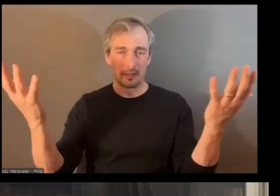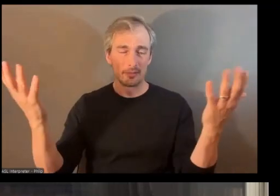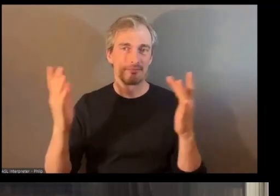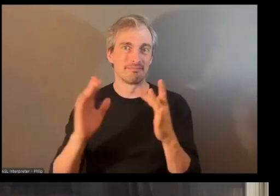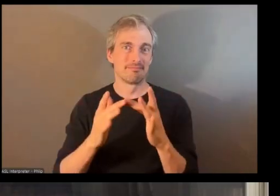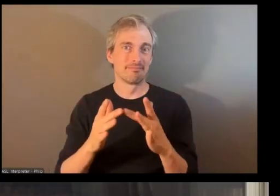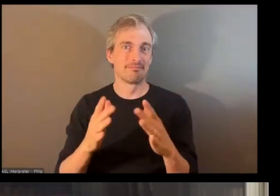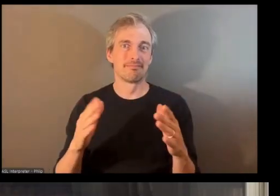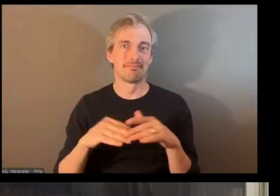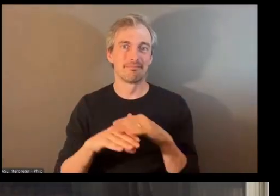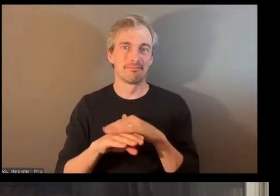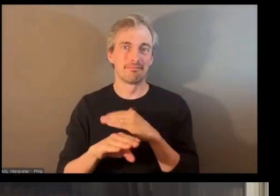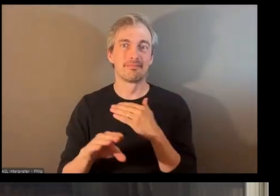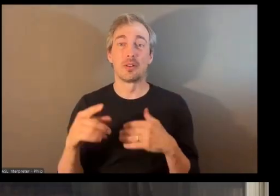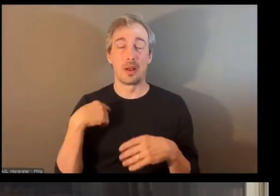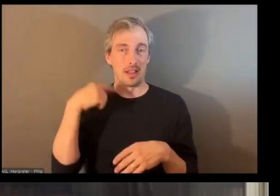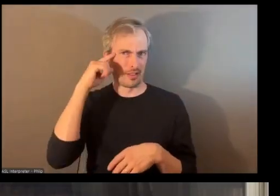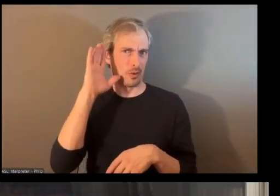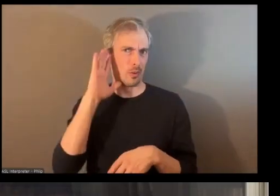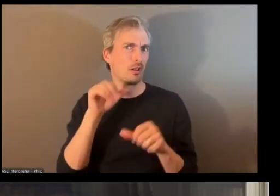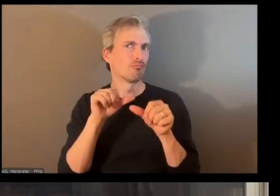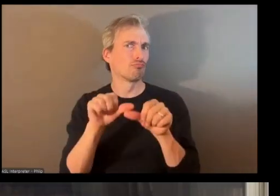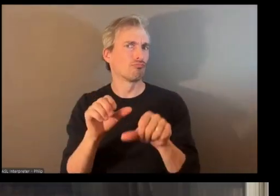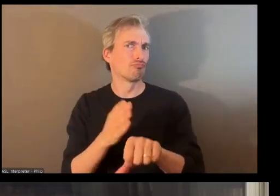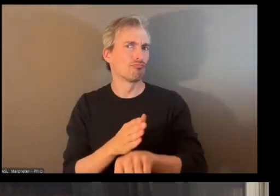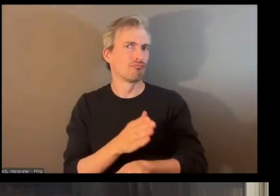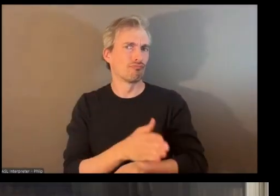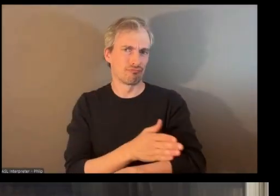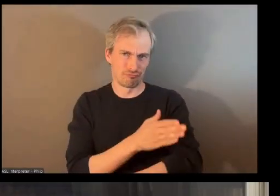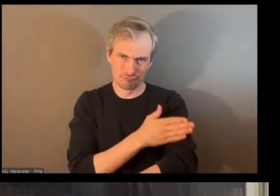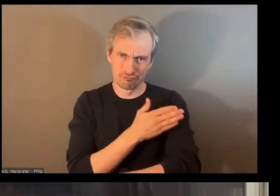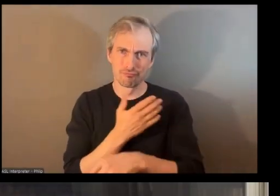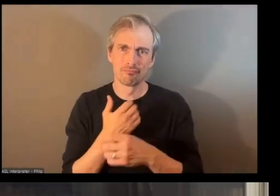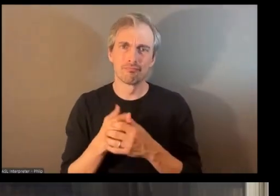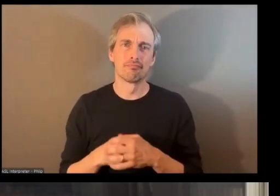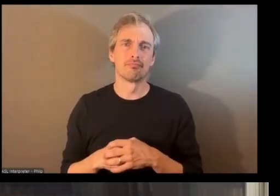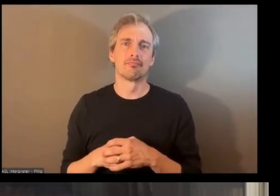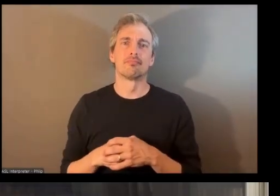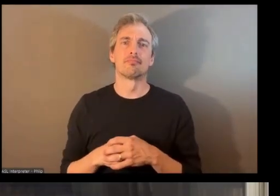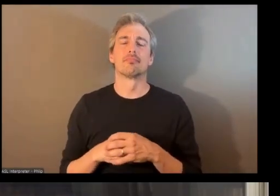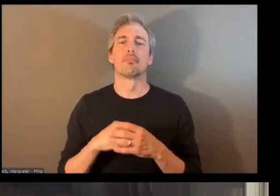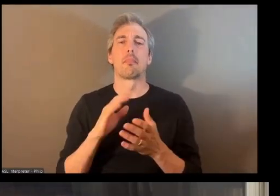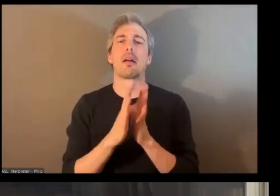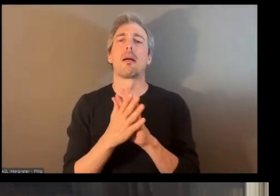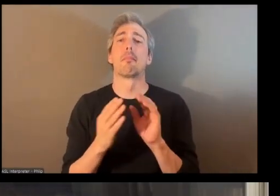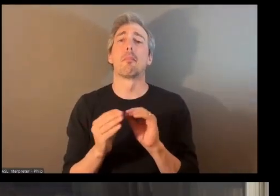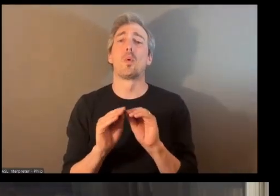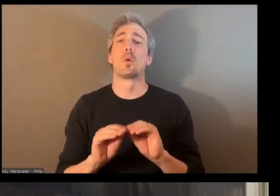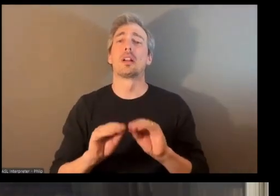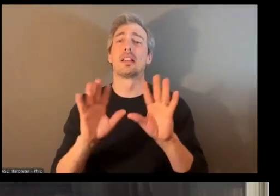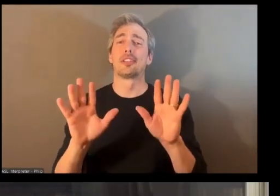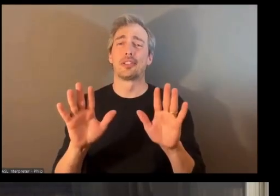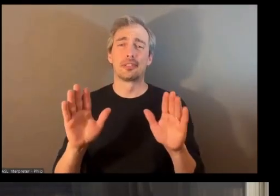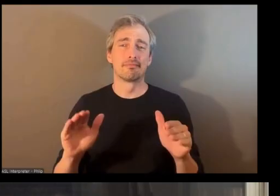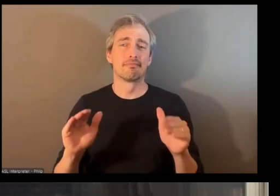And be clearer. Also... How good will we be trained to talk to technology